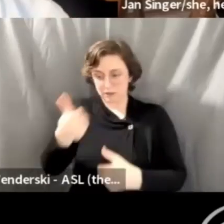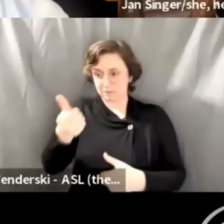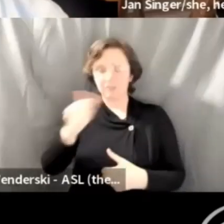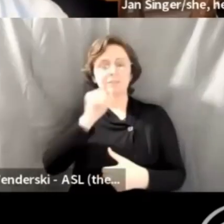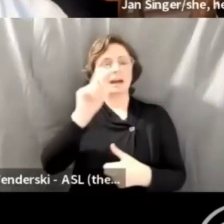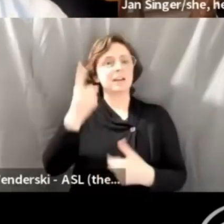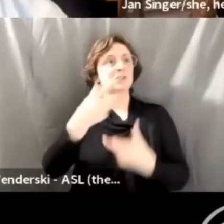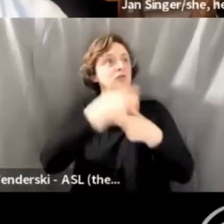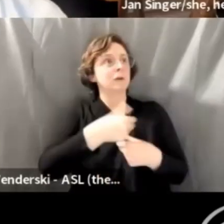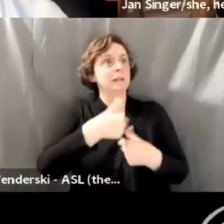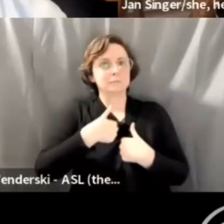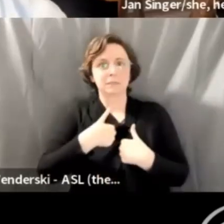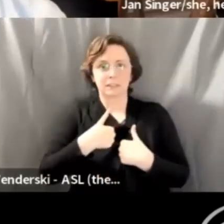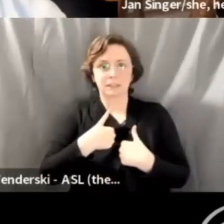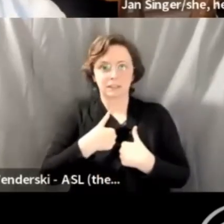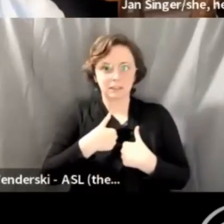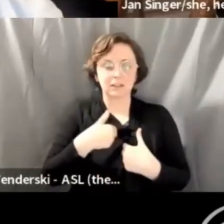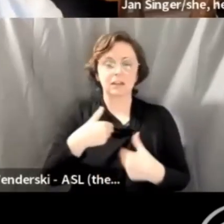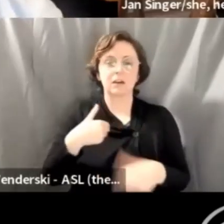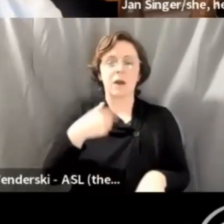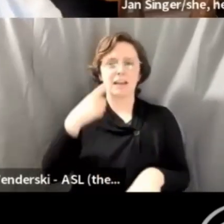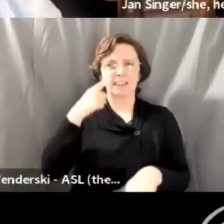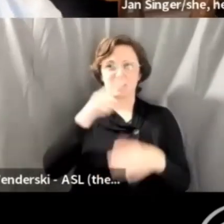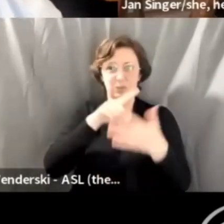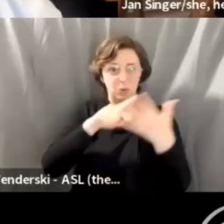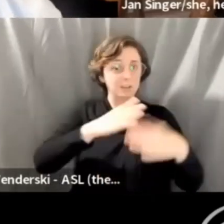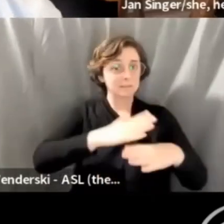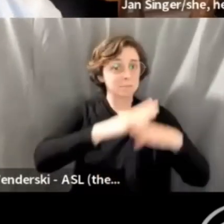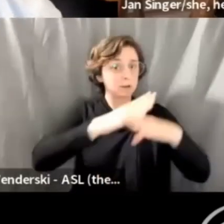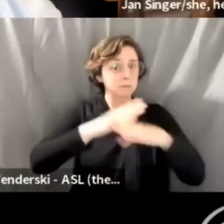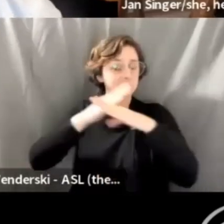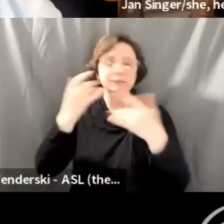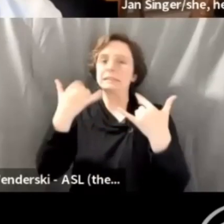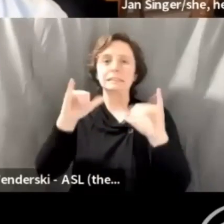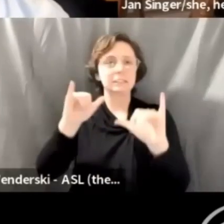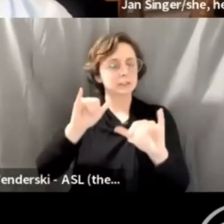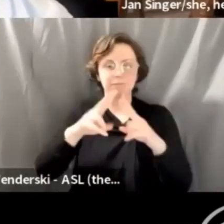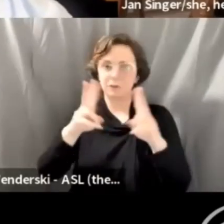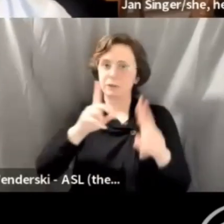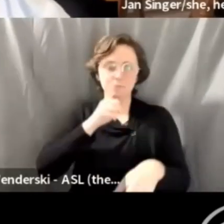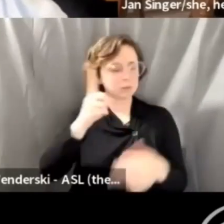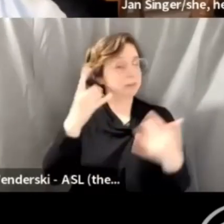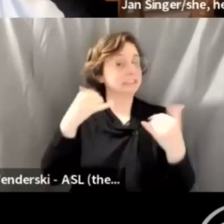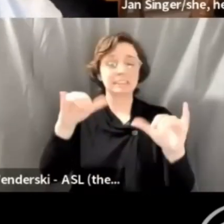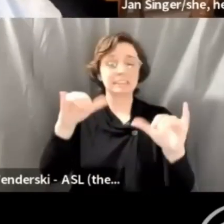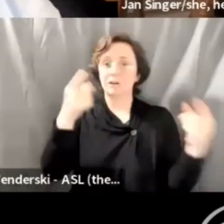So yeah, I think those barriers are still very real. That happens all the time today.